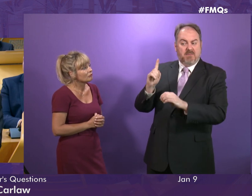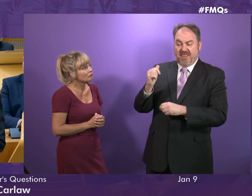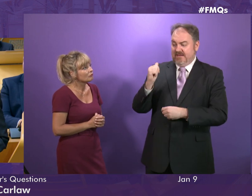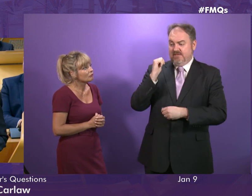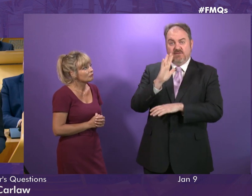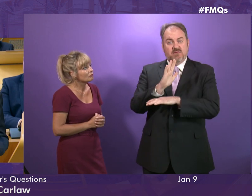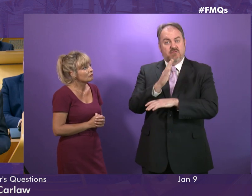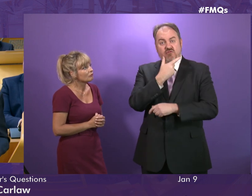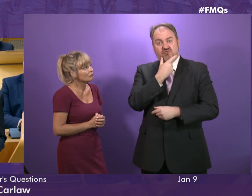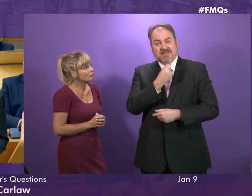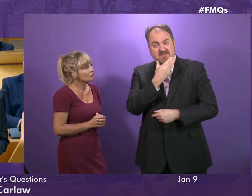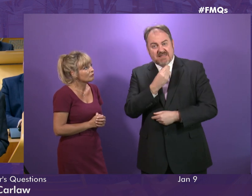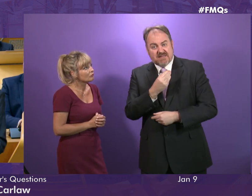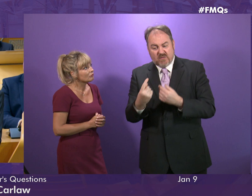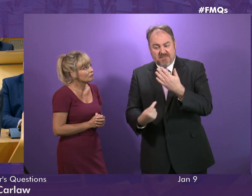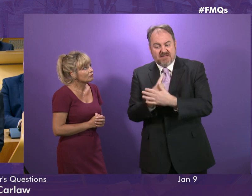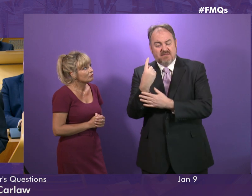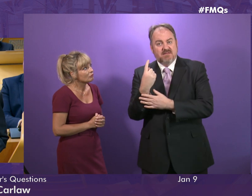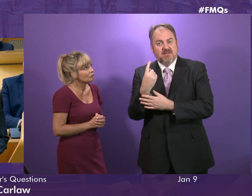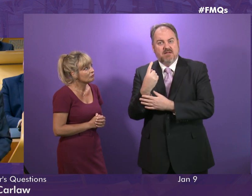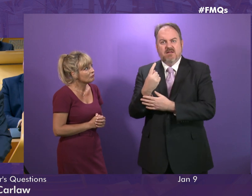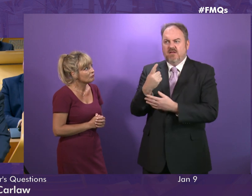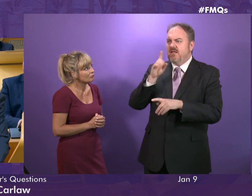the same time—he had asked his officials to find out what is going wrong.